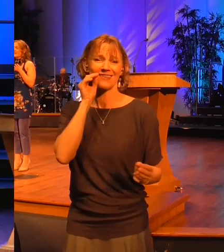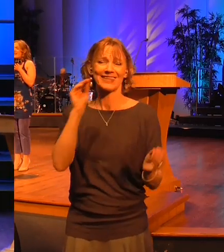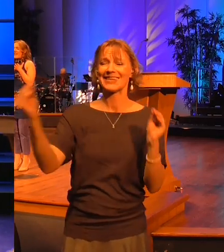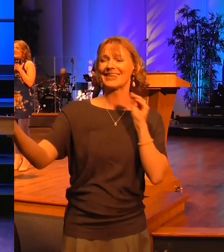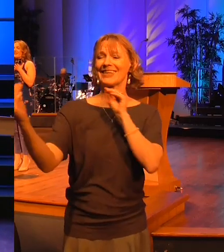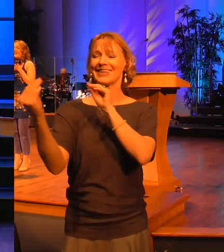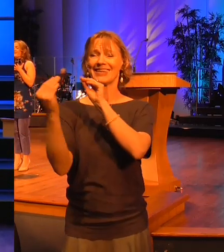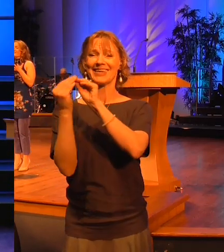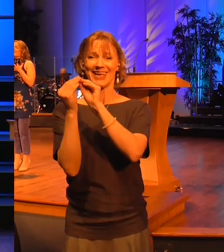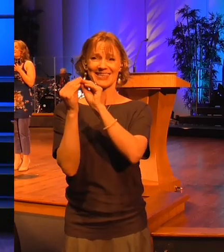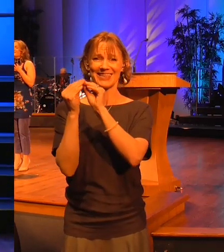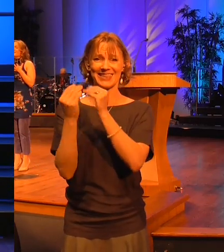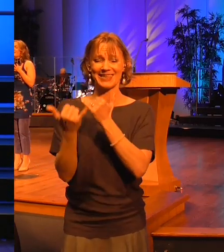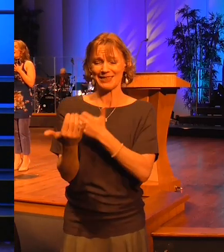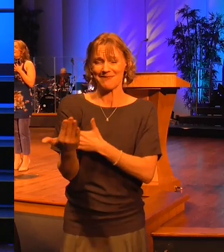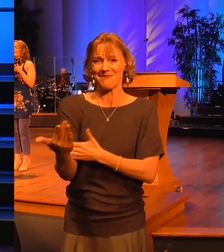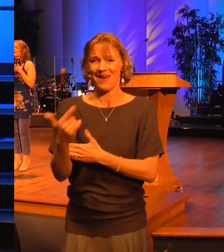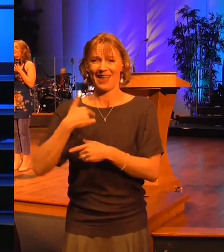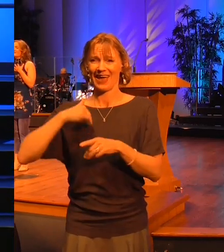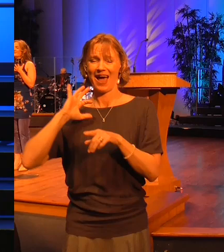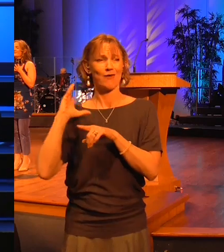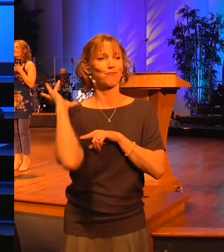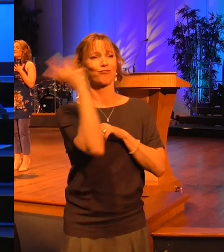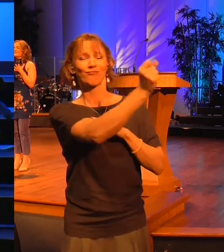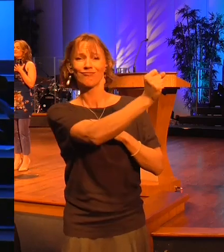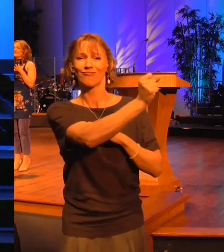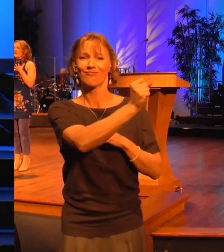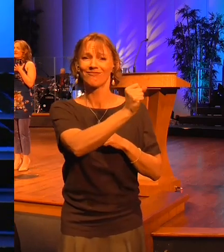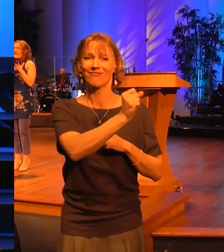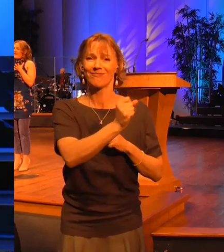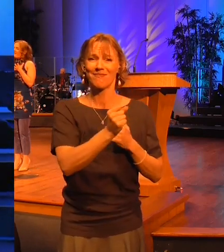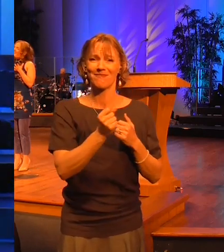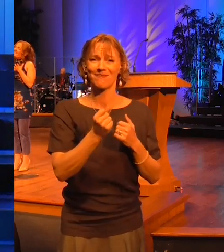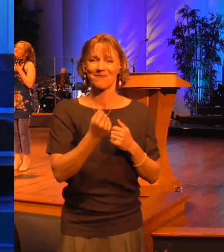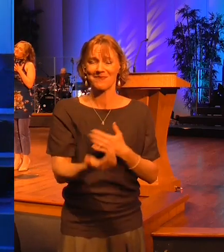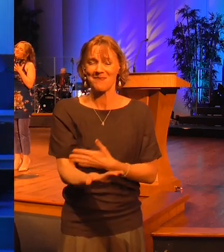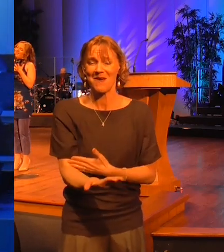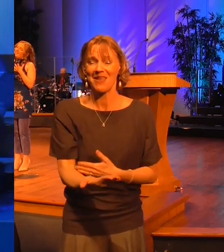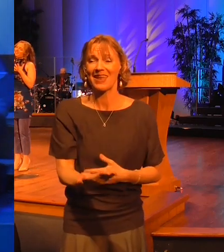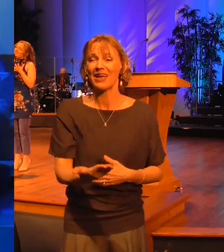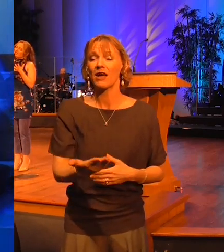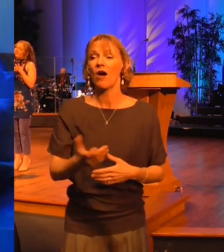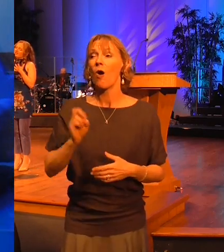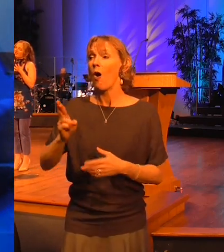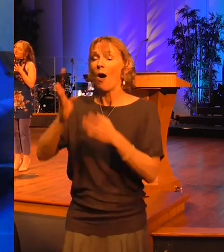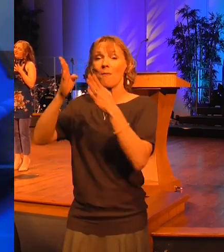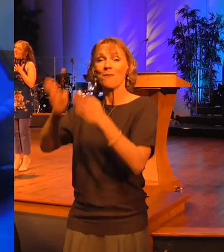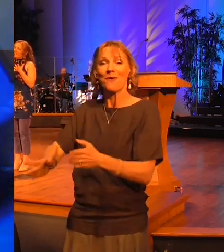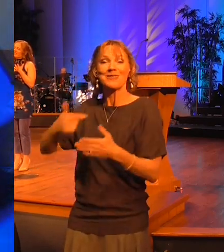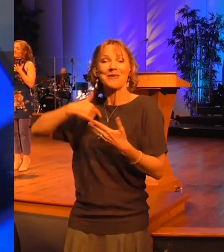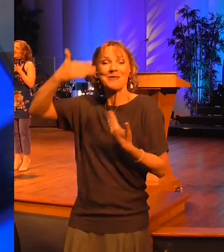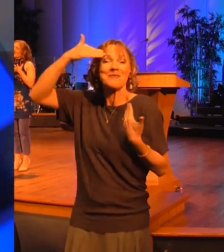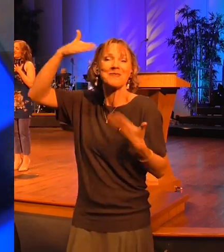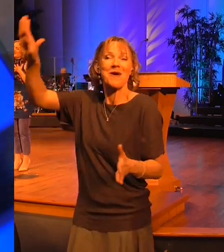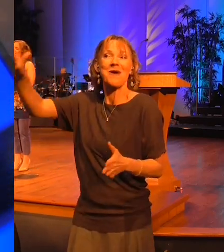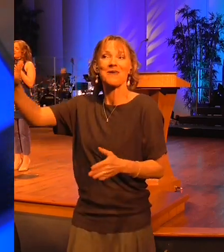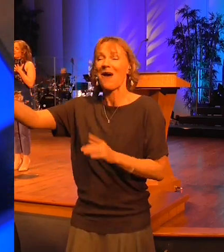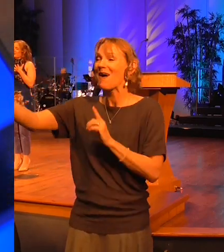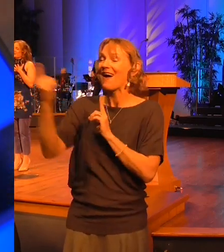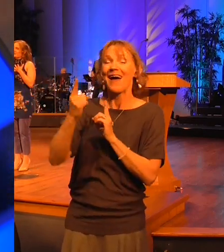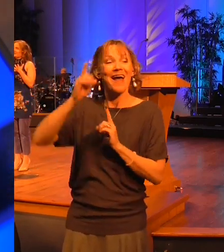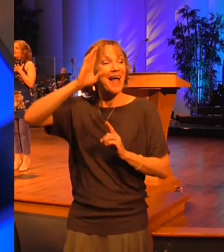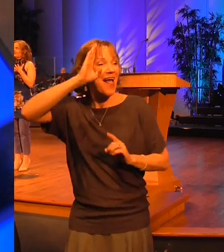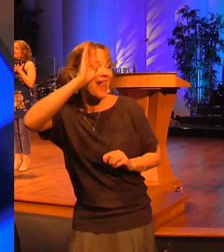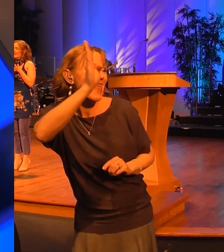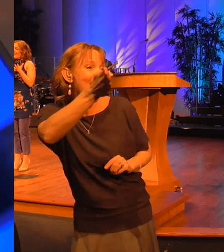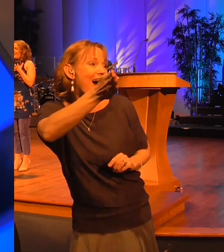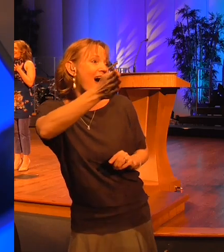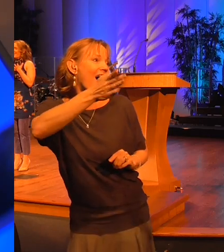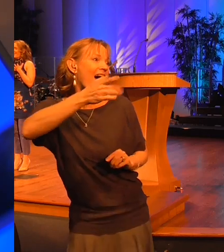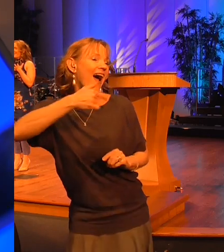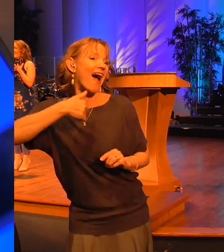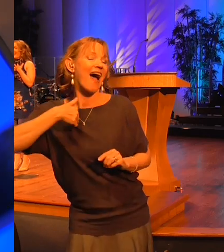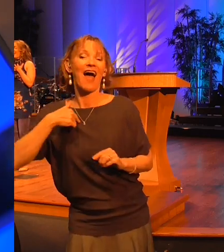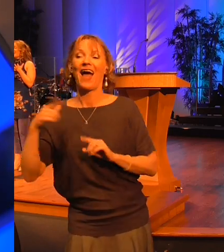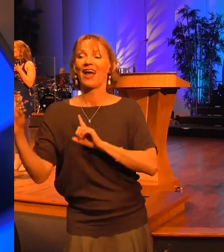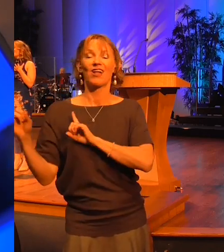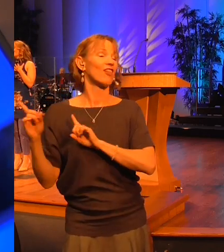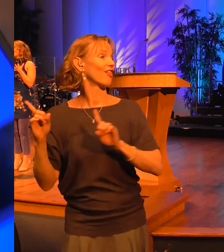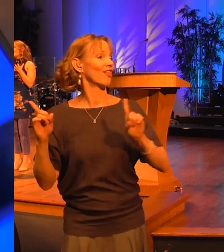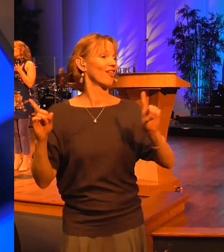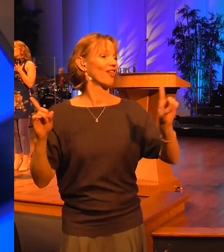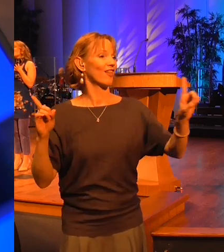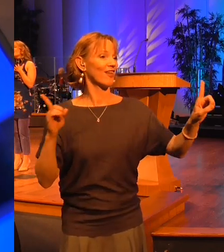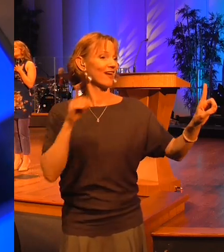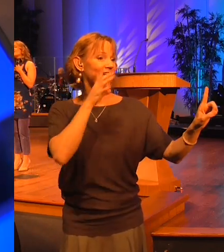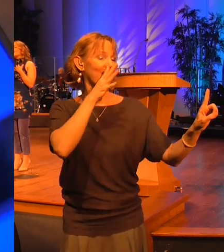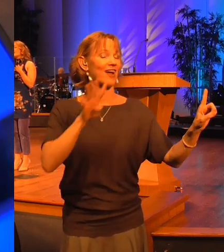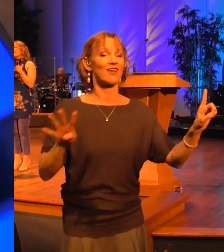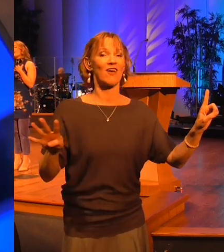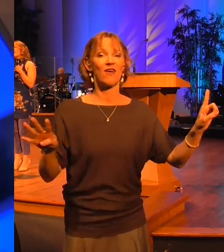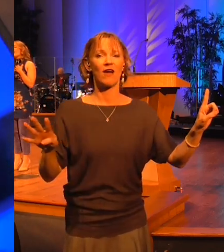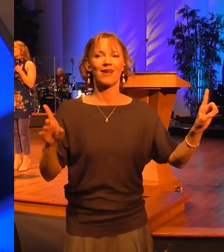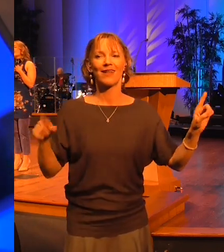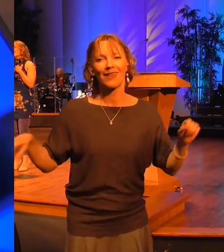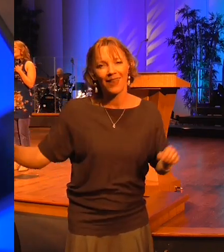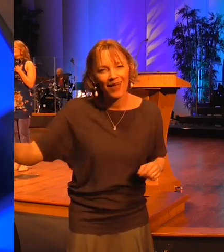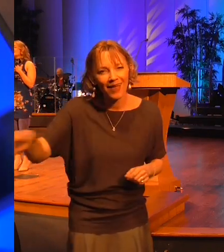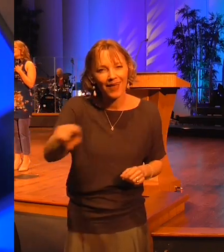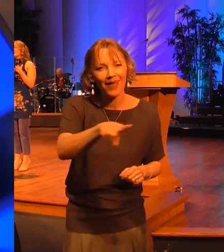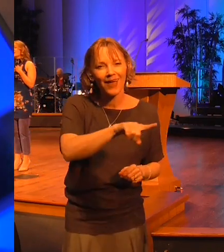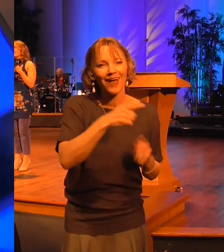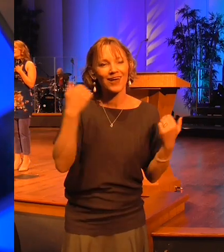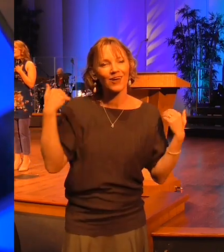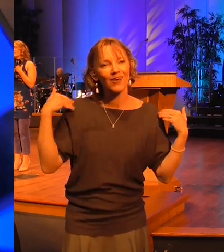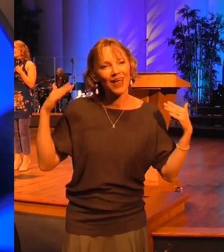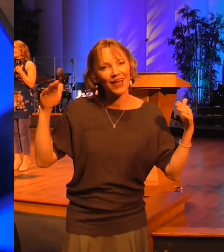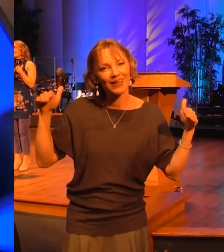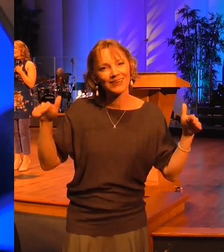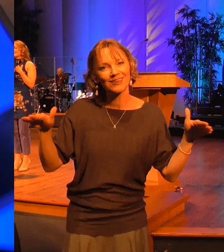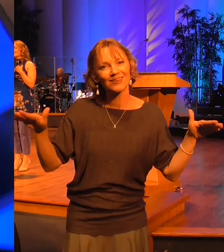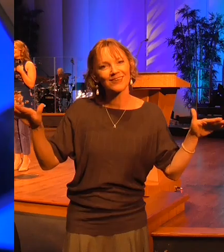I hurried out the door or that stranger that said hello that I ignored they are angels